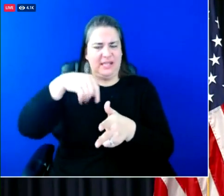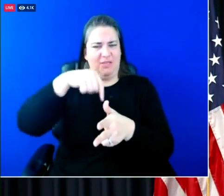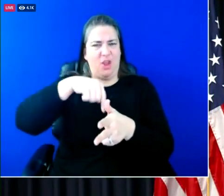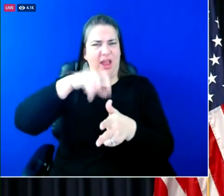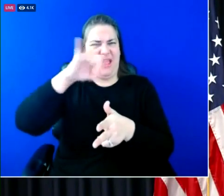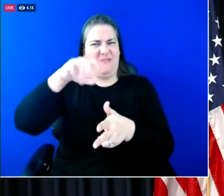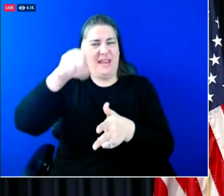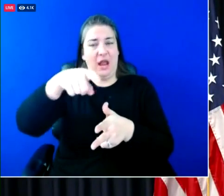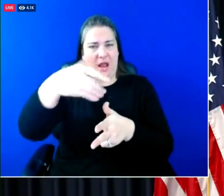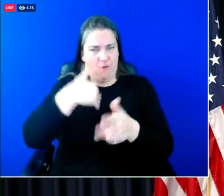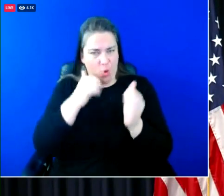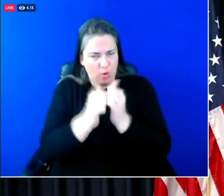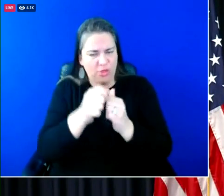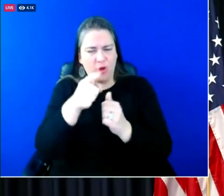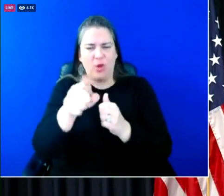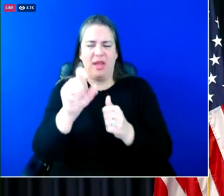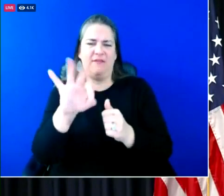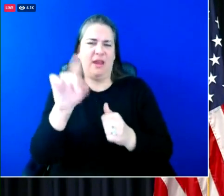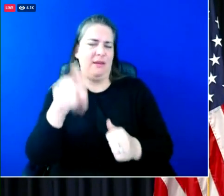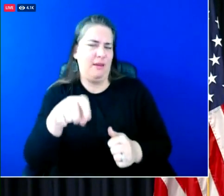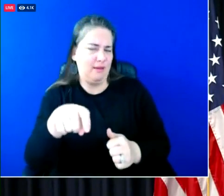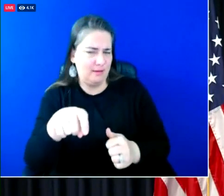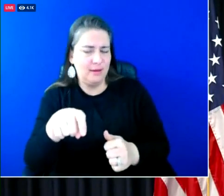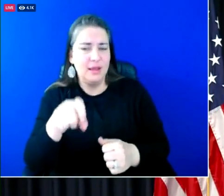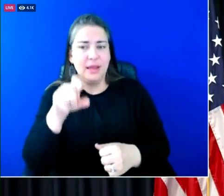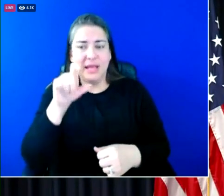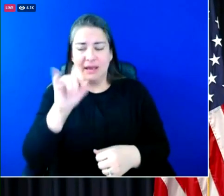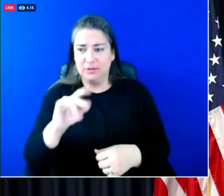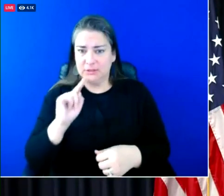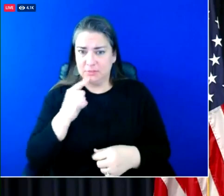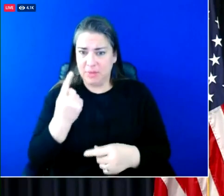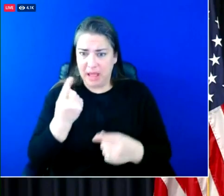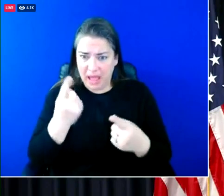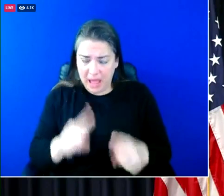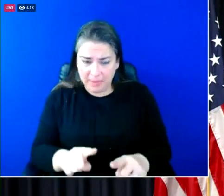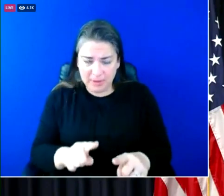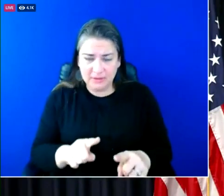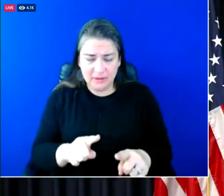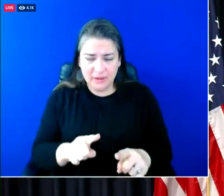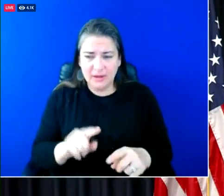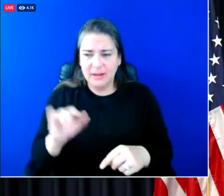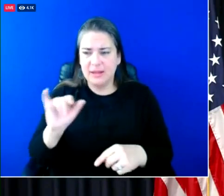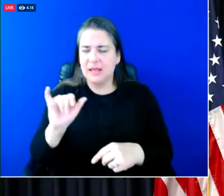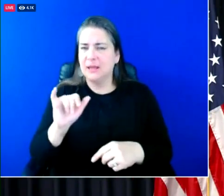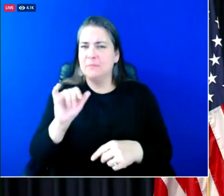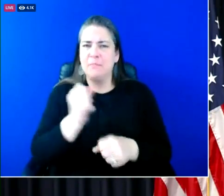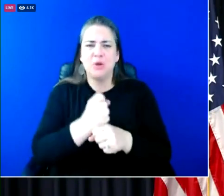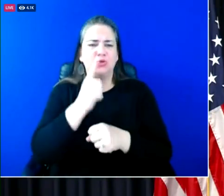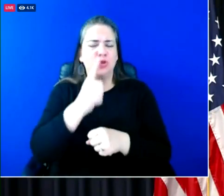keeping high priority state routes such as interstates and parkways Passable.